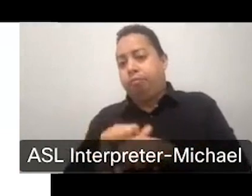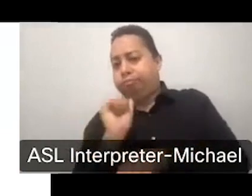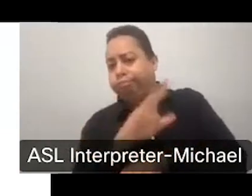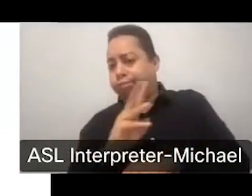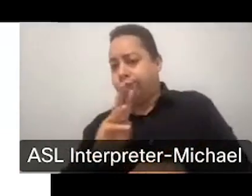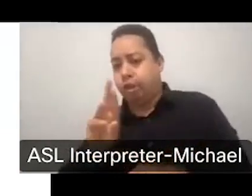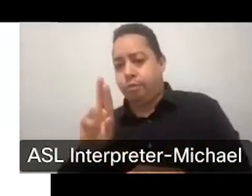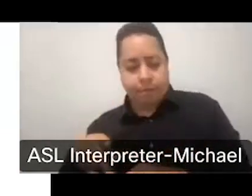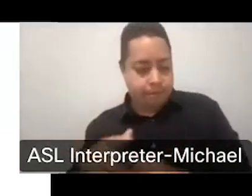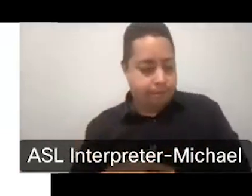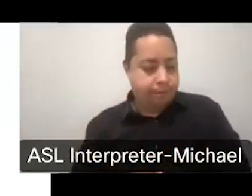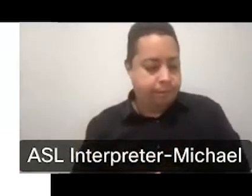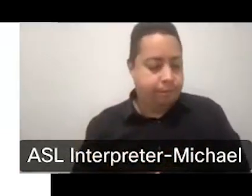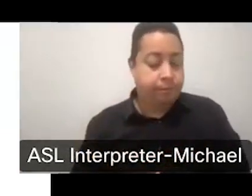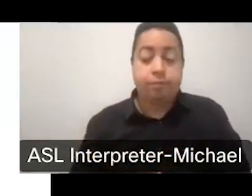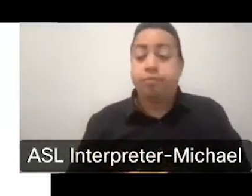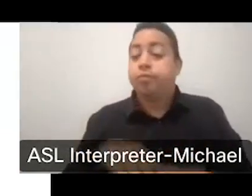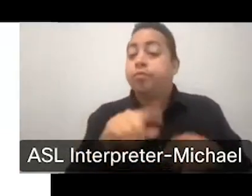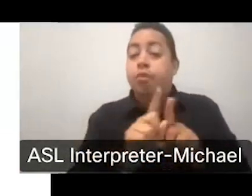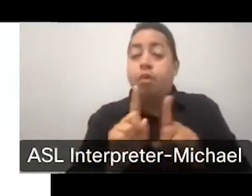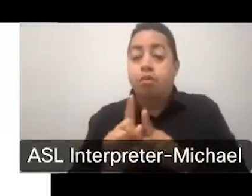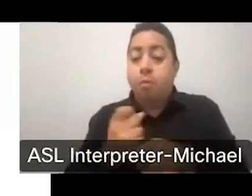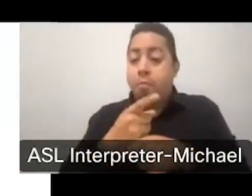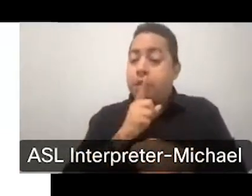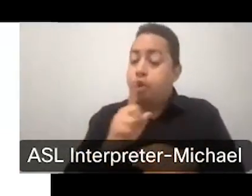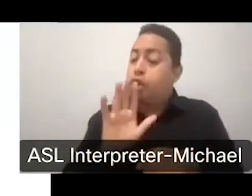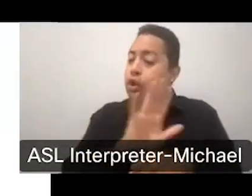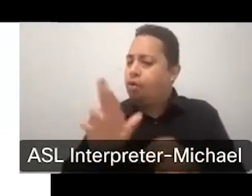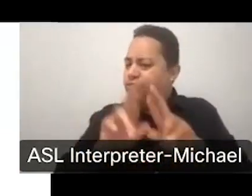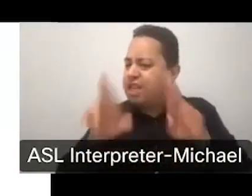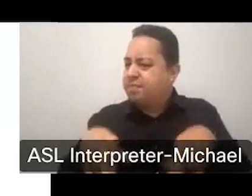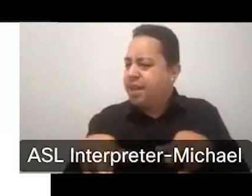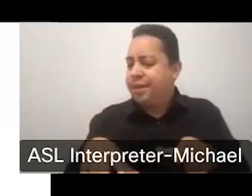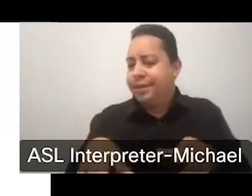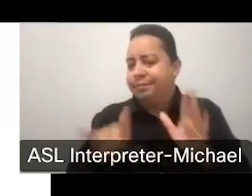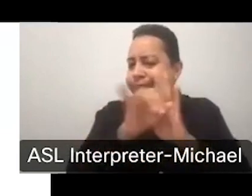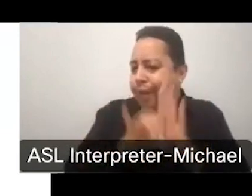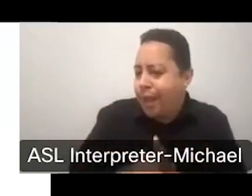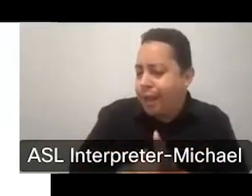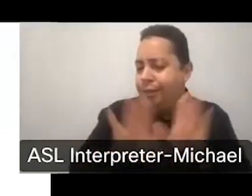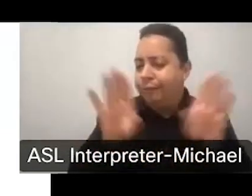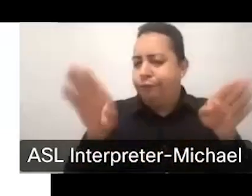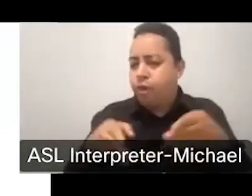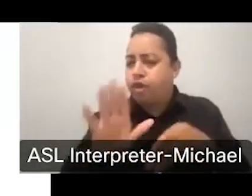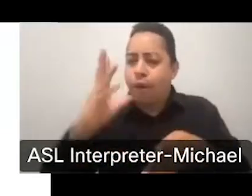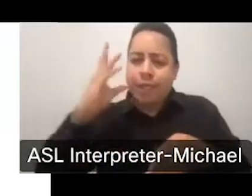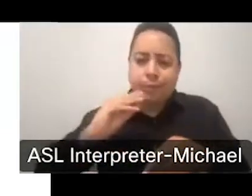Above all, make sure that your resume highlights or focuses on experiences that match your job interests.